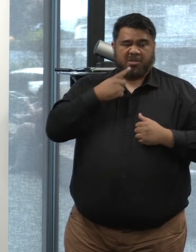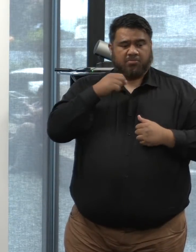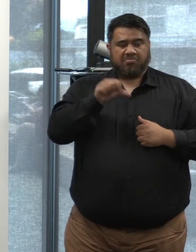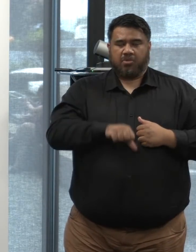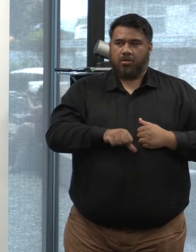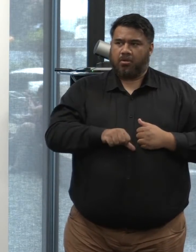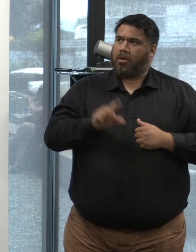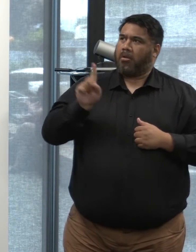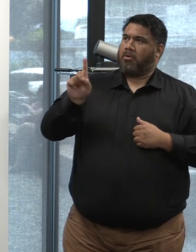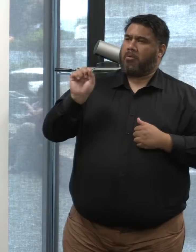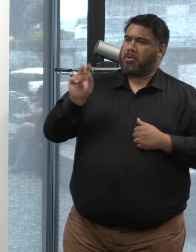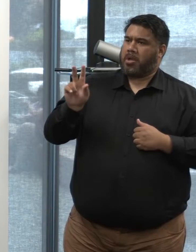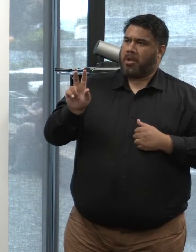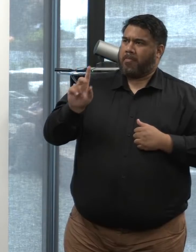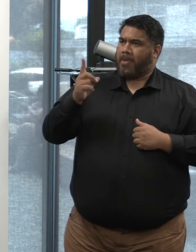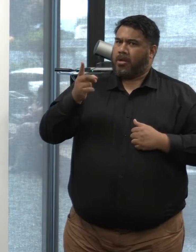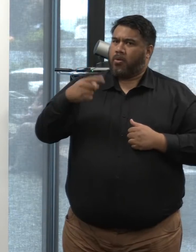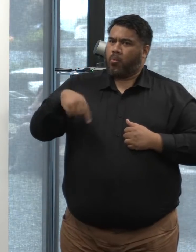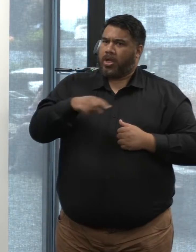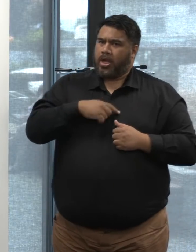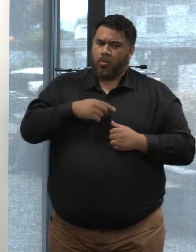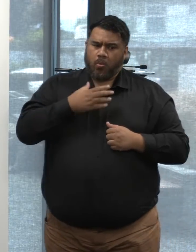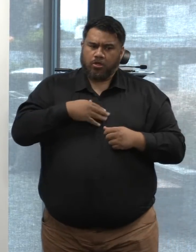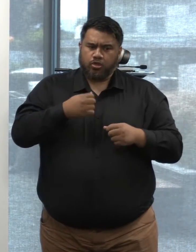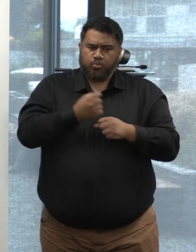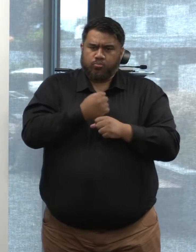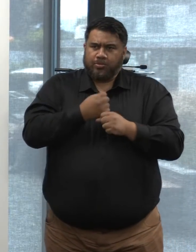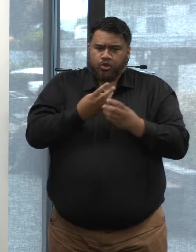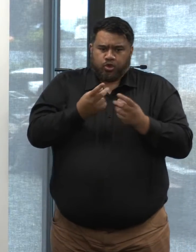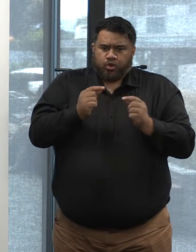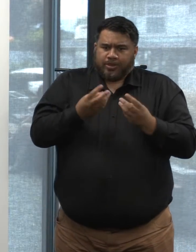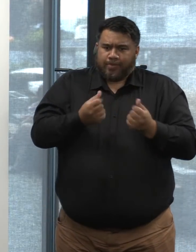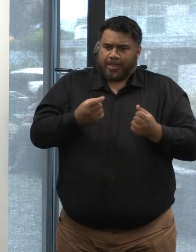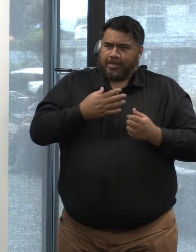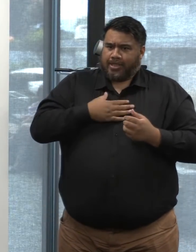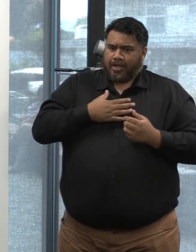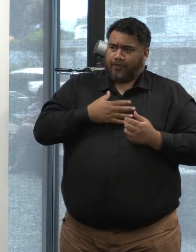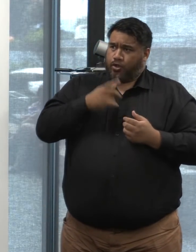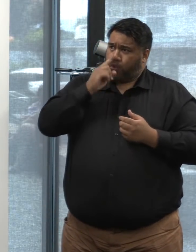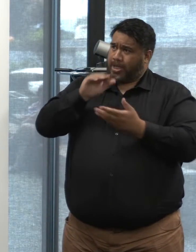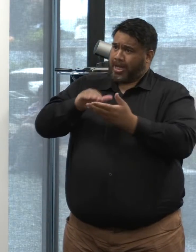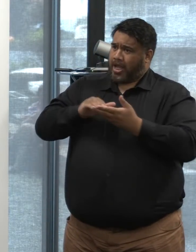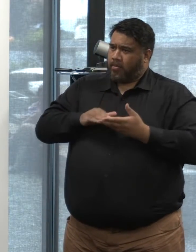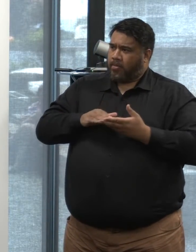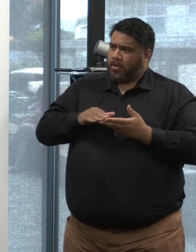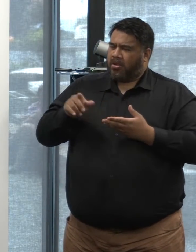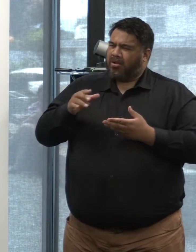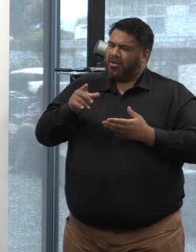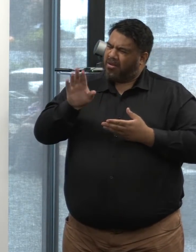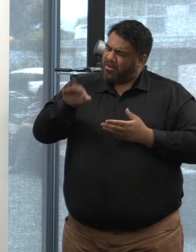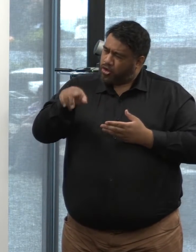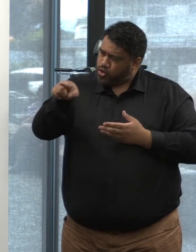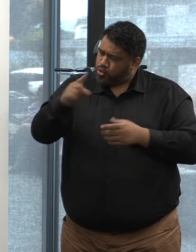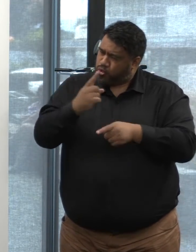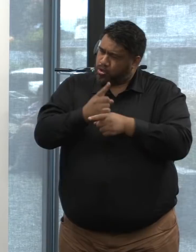A higher order specific